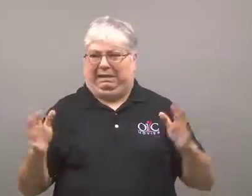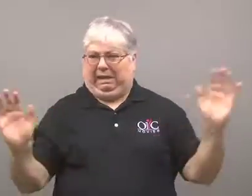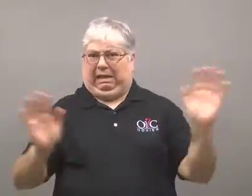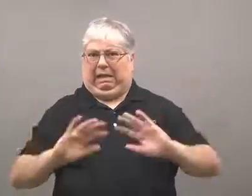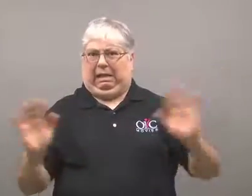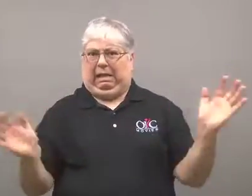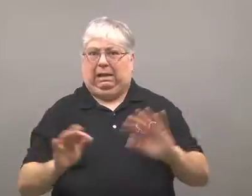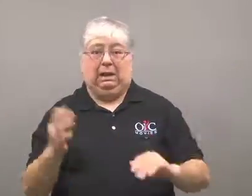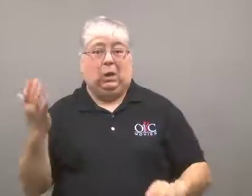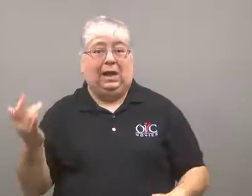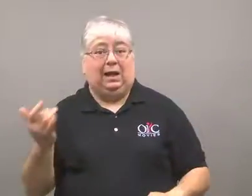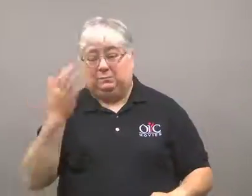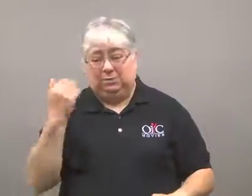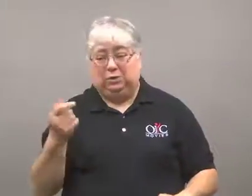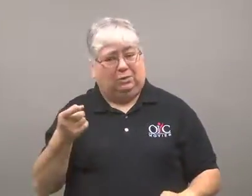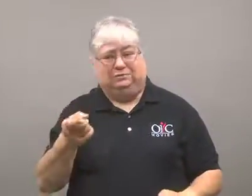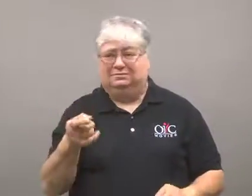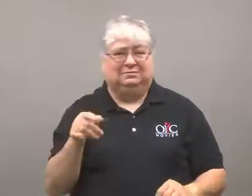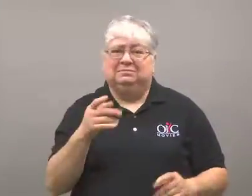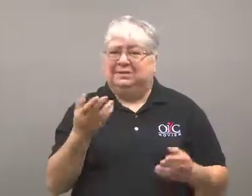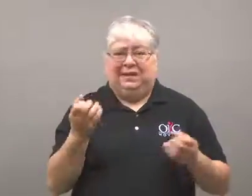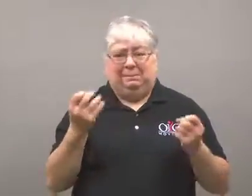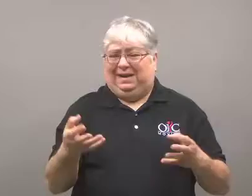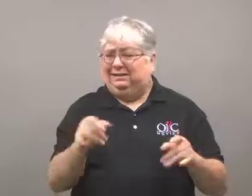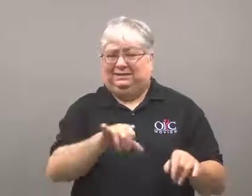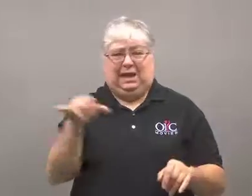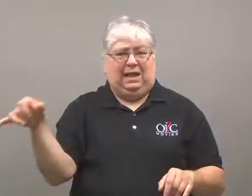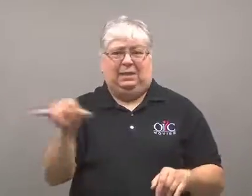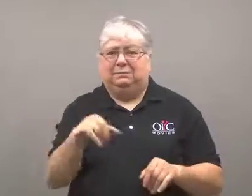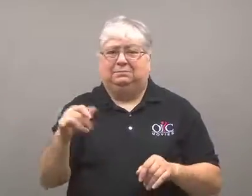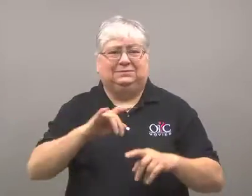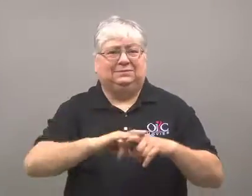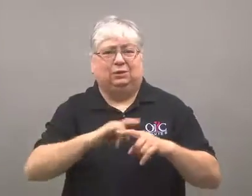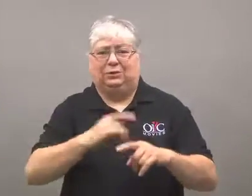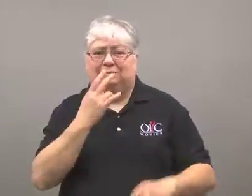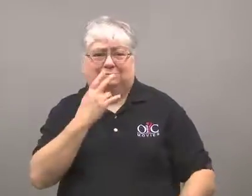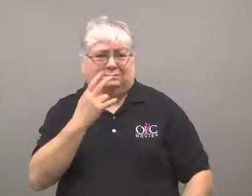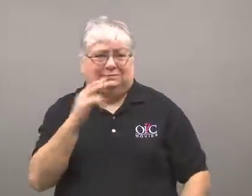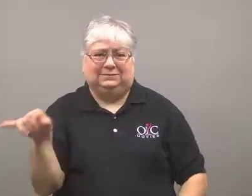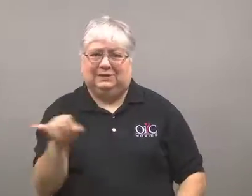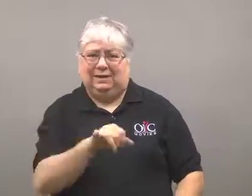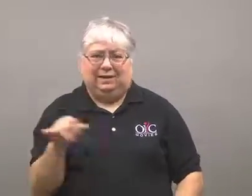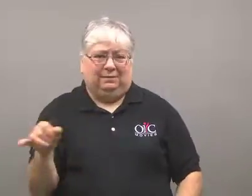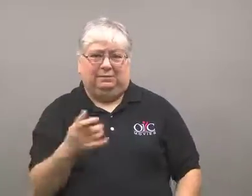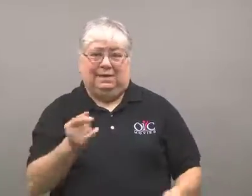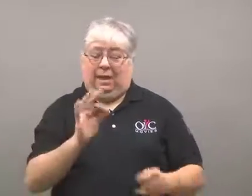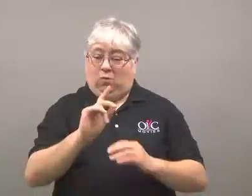That's a concern because hookahs present the same dangers as cigarettes.